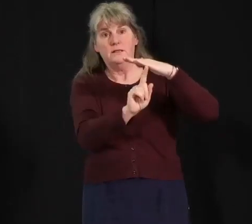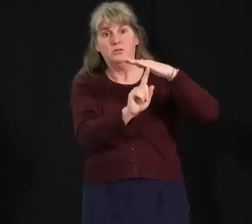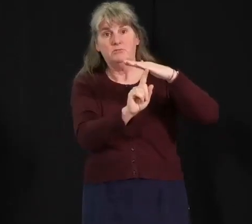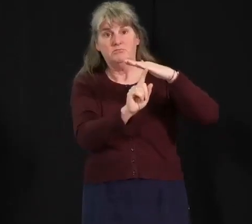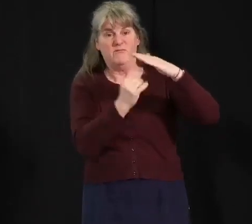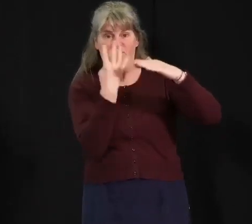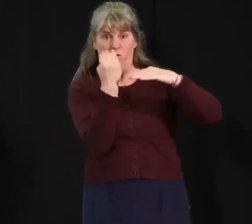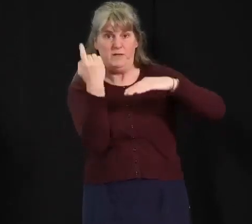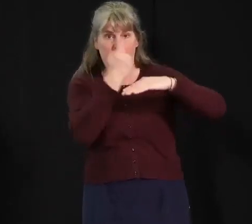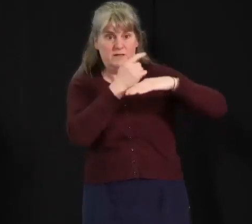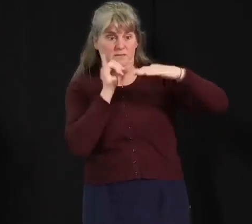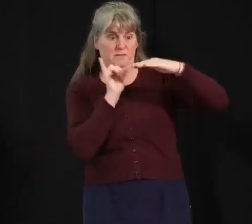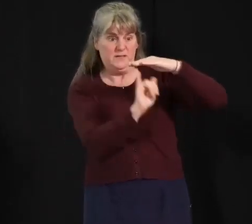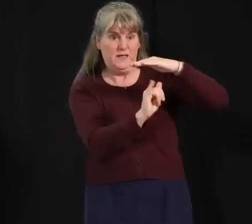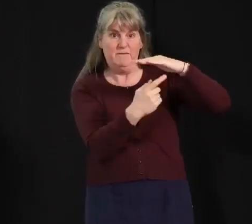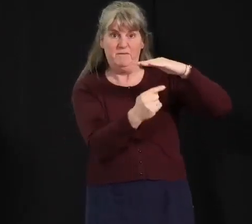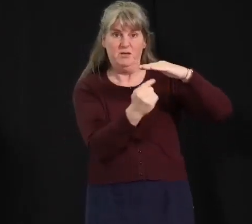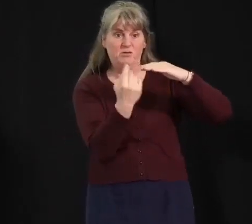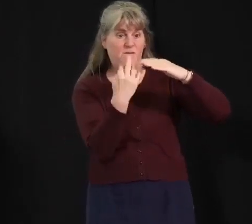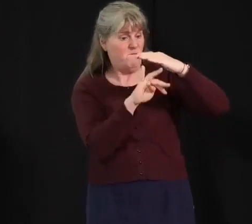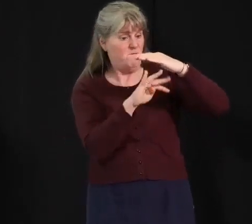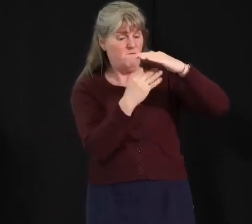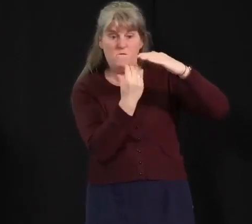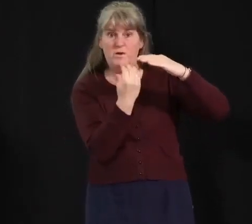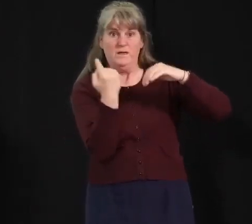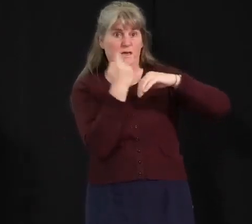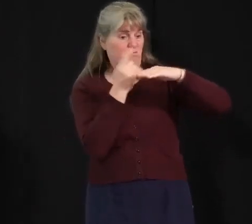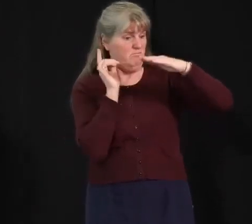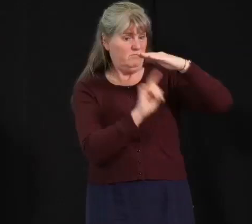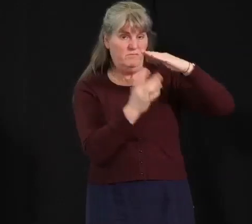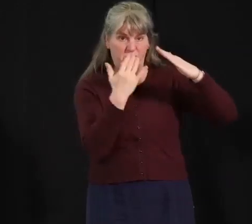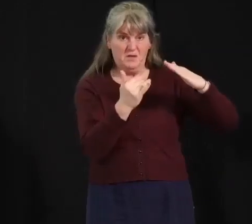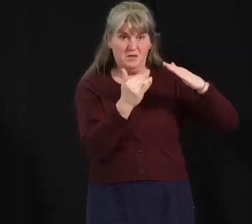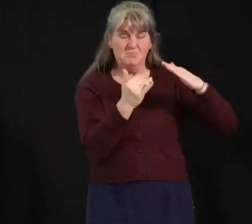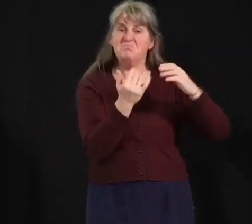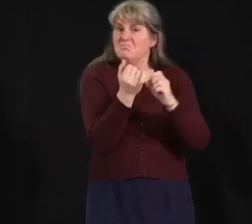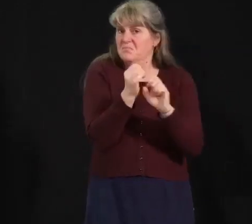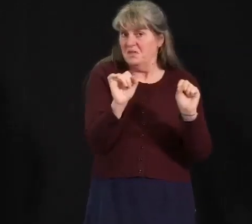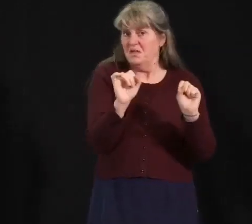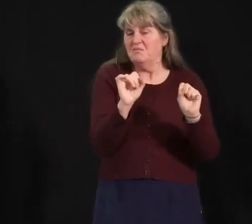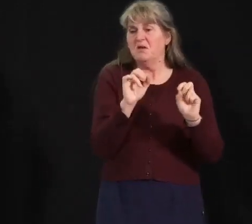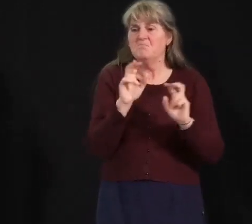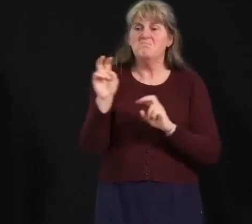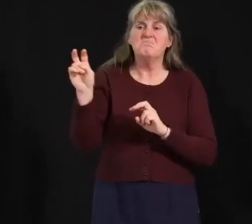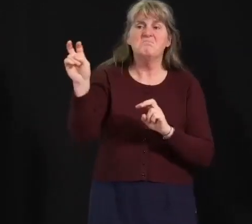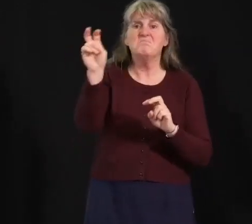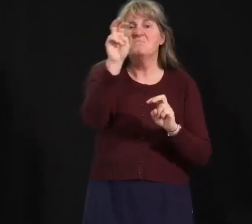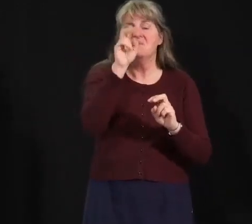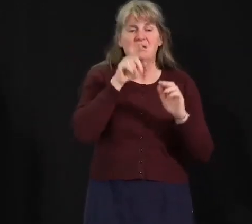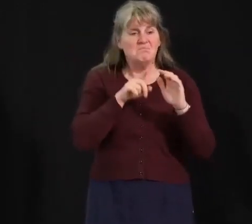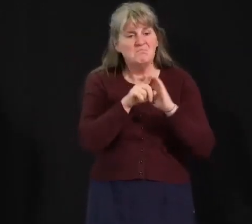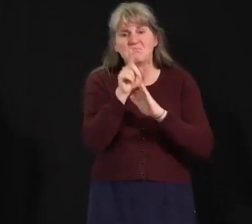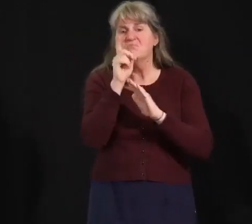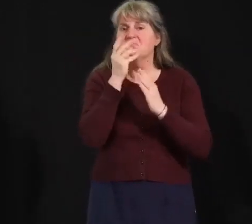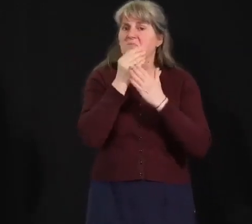they appear to be. For example, there could be minors who have completed their